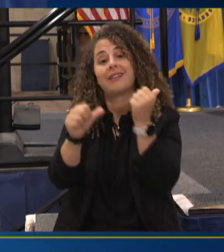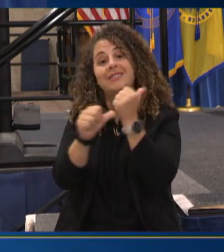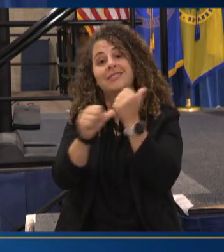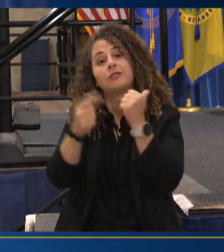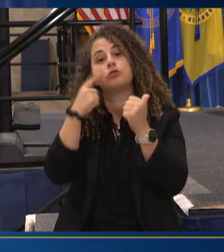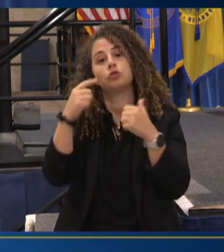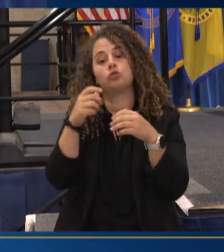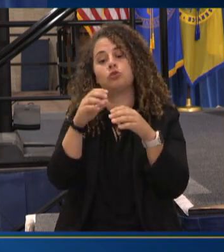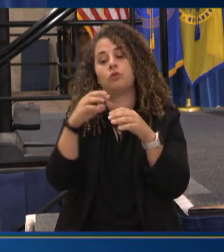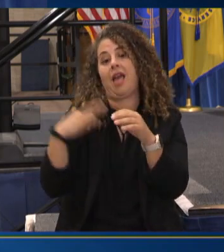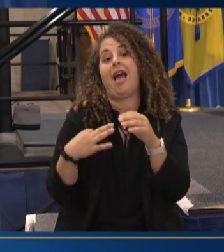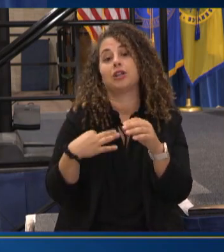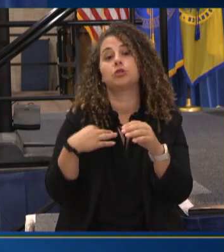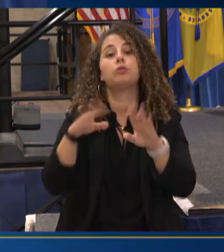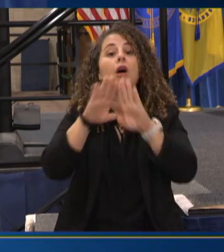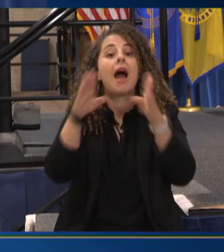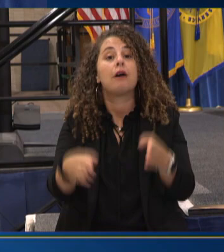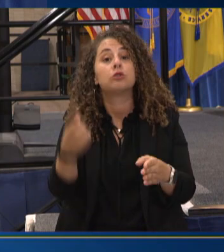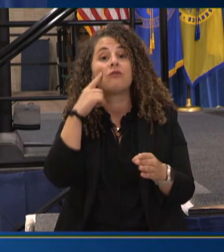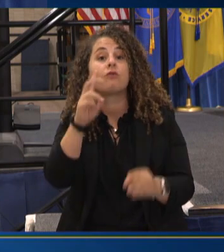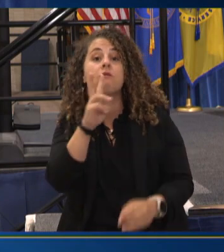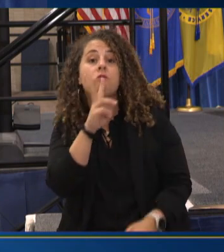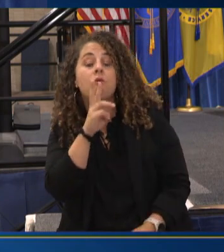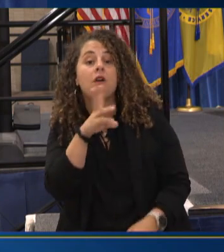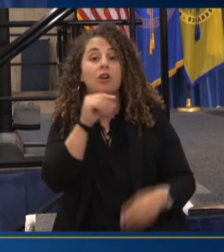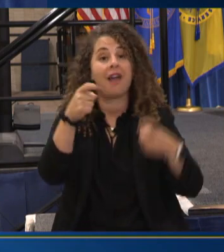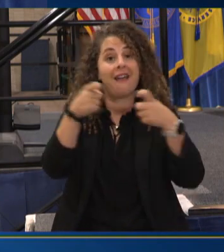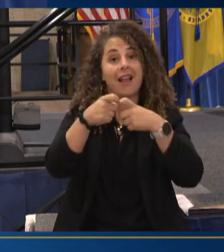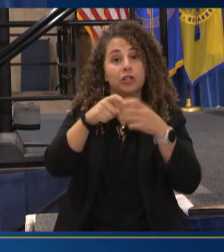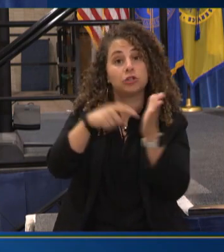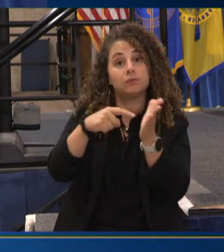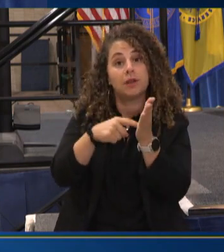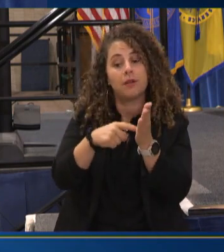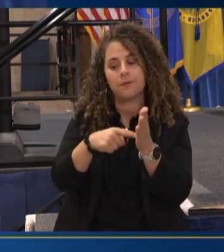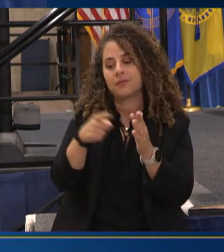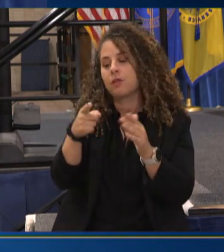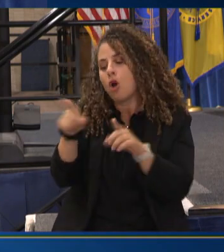households for energy and water bills, and they enable action at the community level